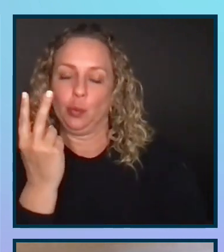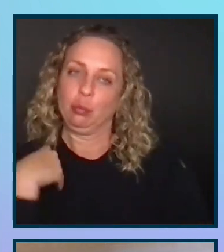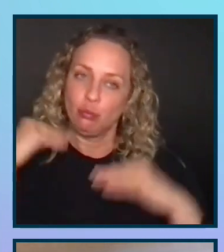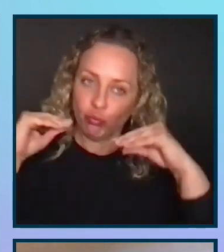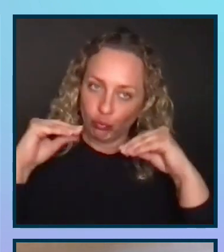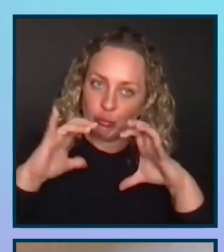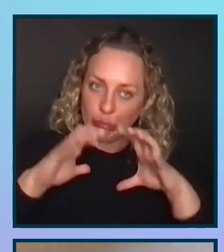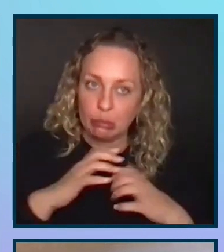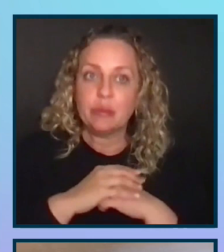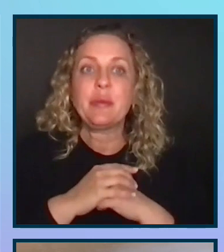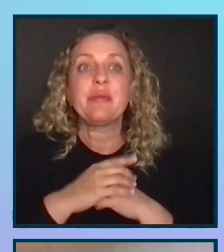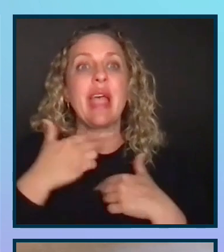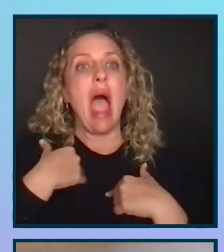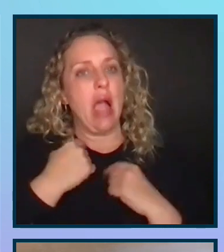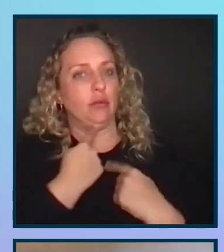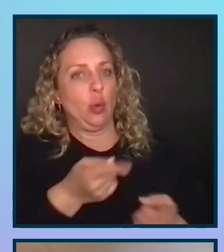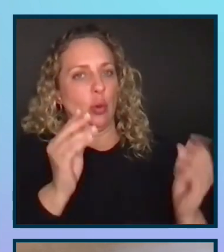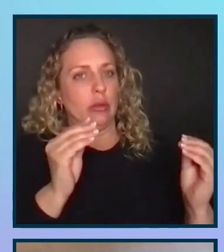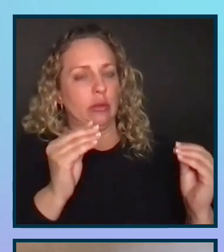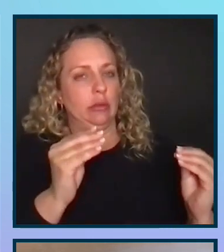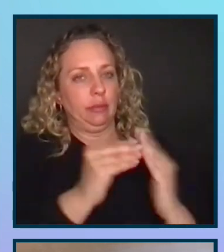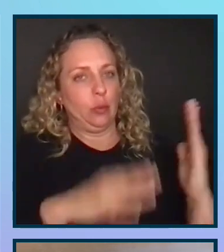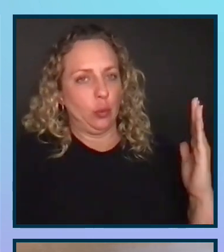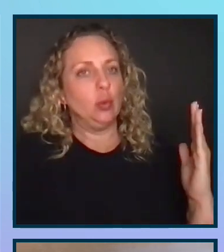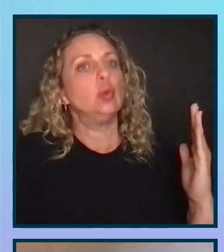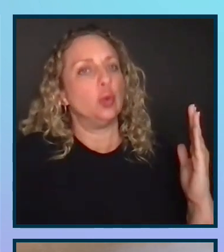I assigned students a semester-long project